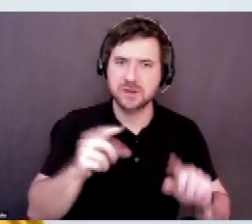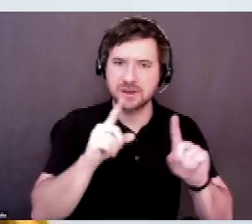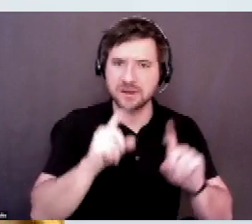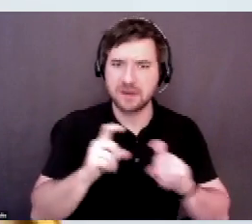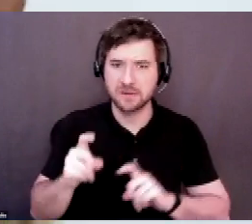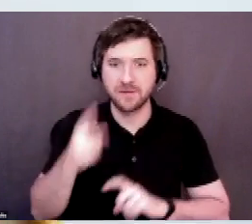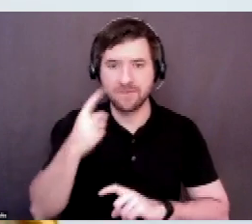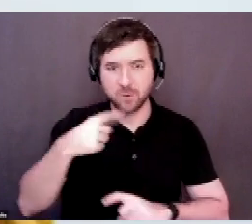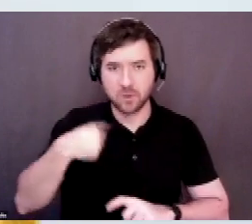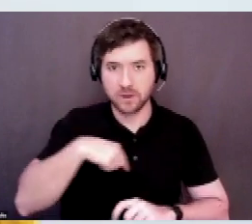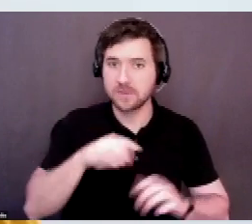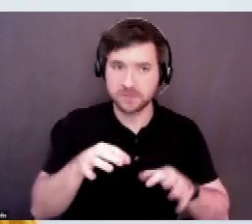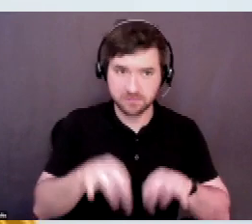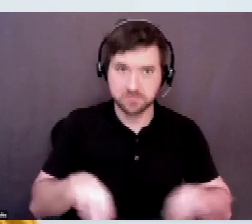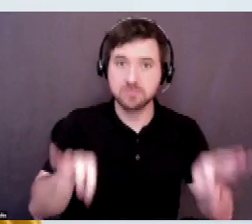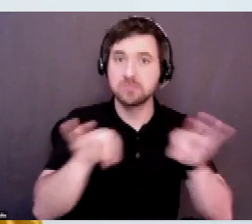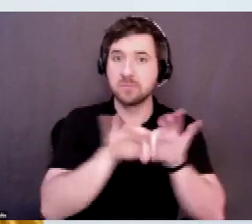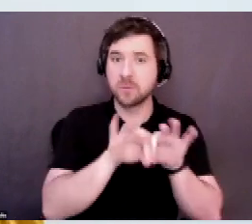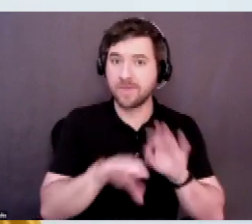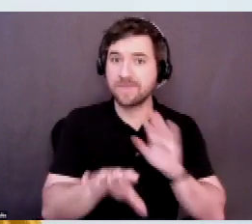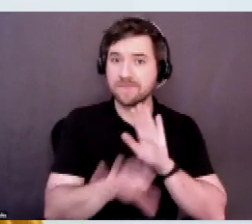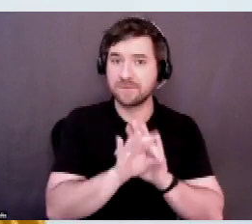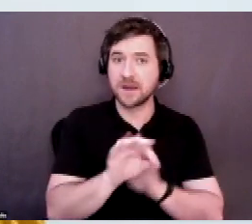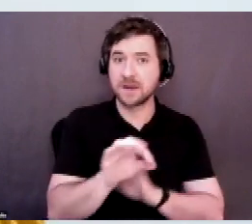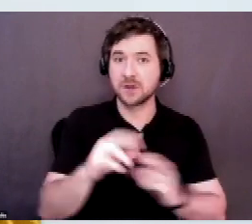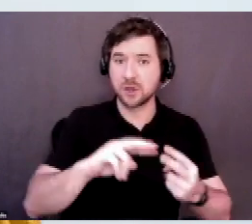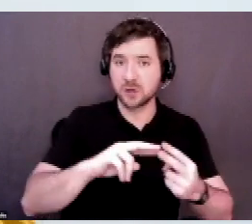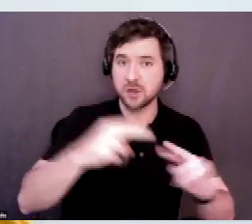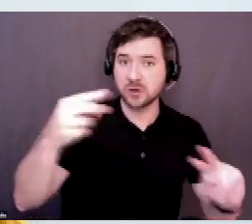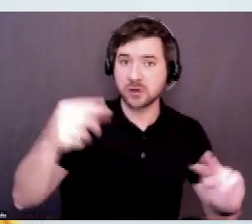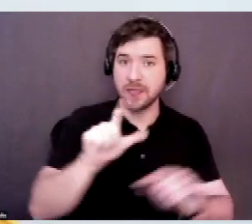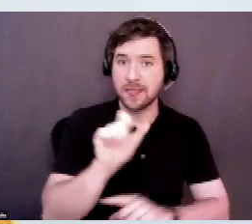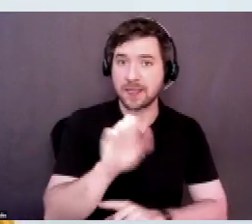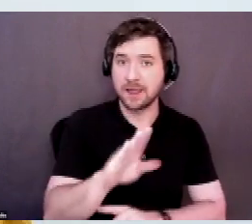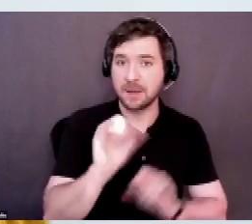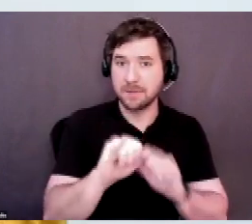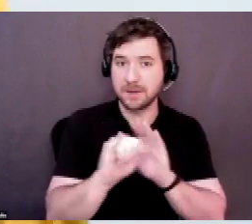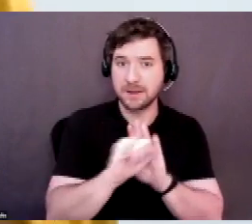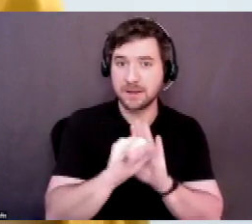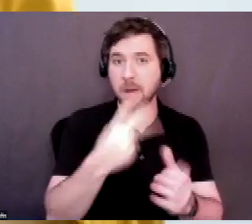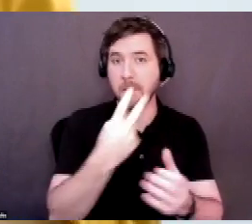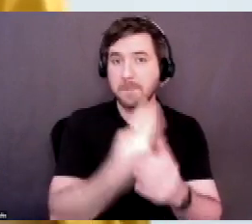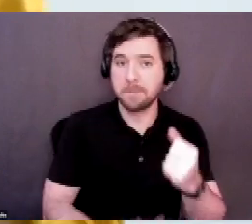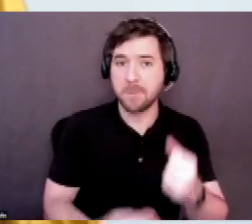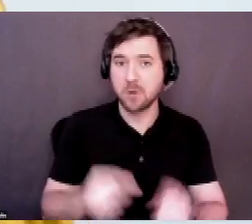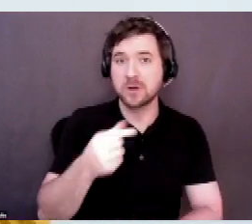to identify both genes in the fetus. I didn't want our ammiosentesis